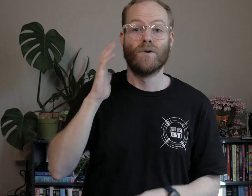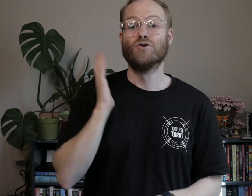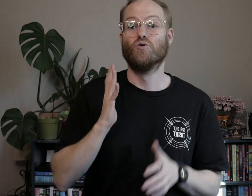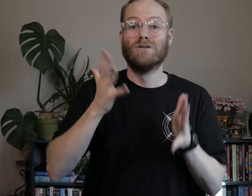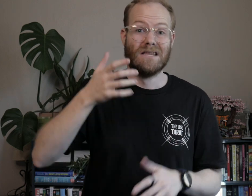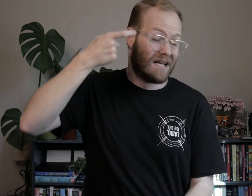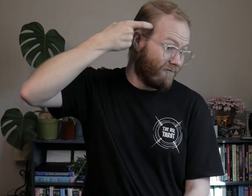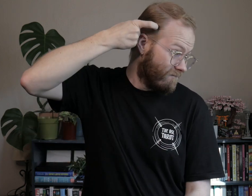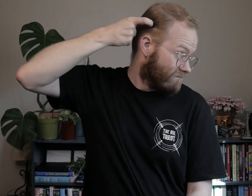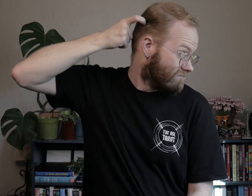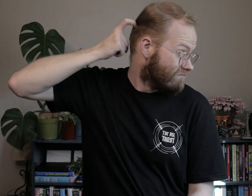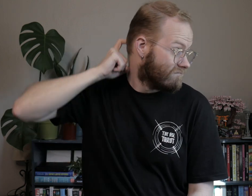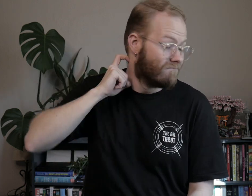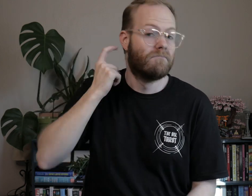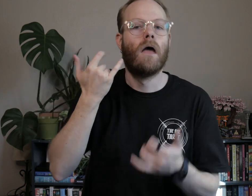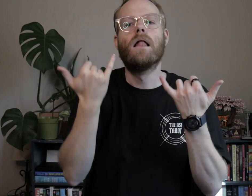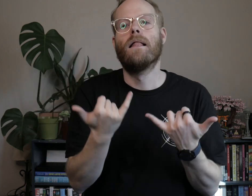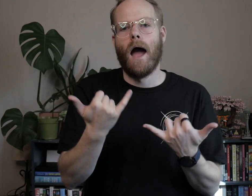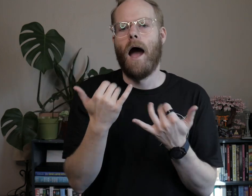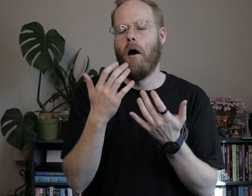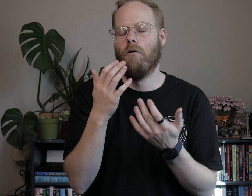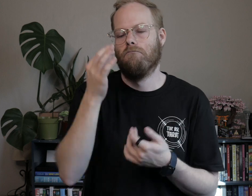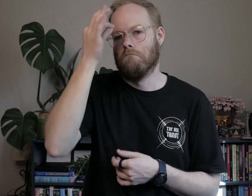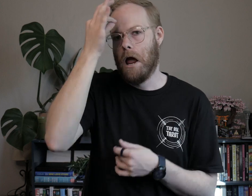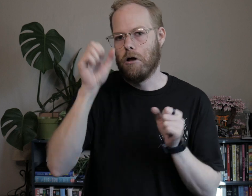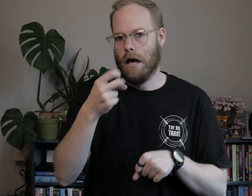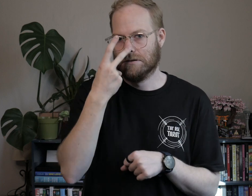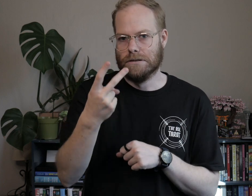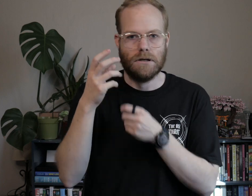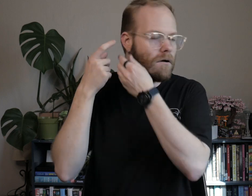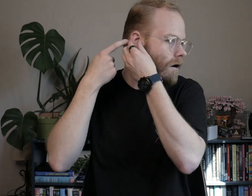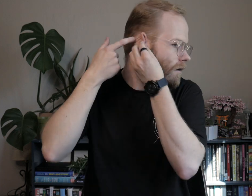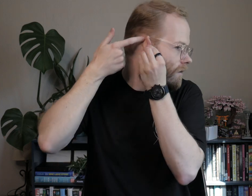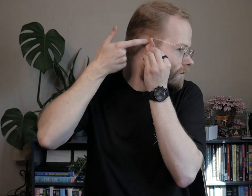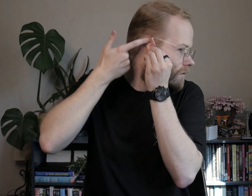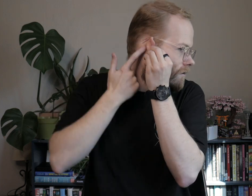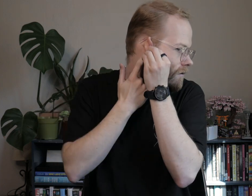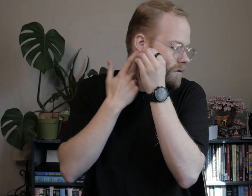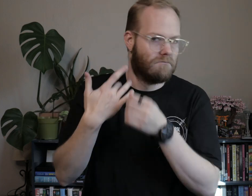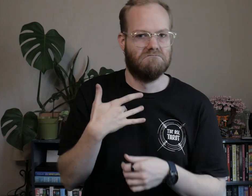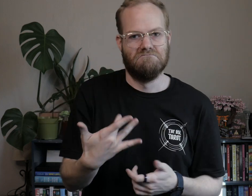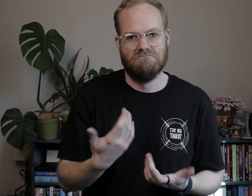They used to leave huge scars across the person’s head, but now they’re barely noticeable and done behind the ear.